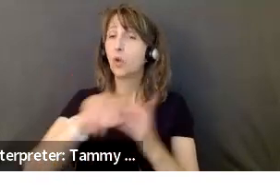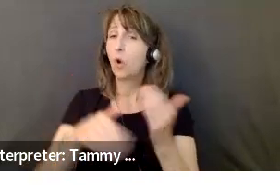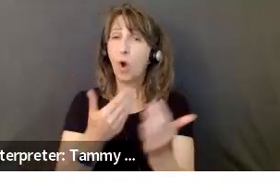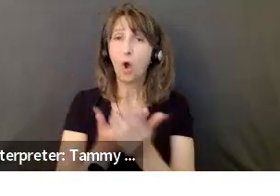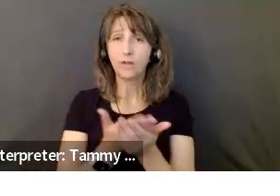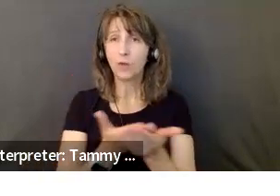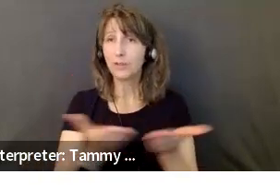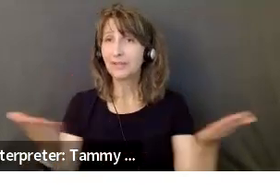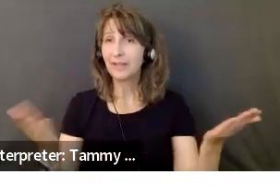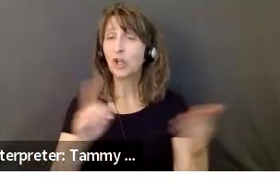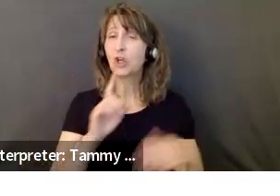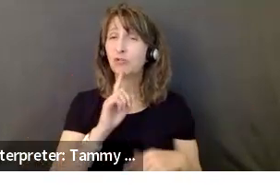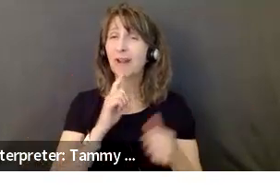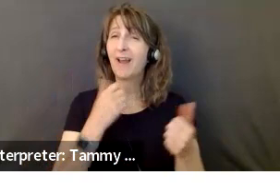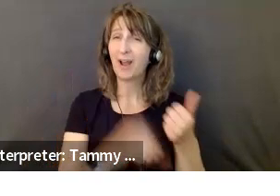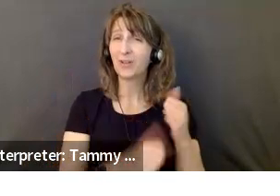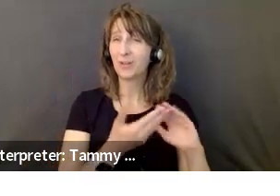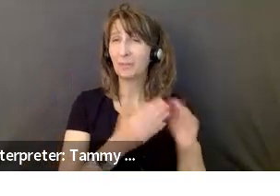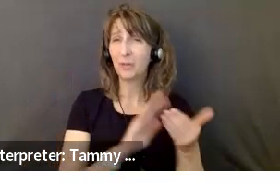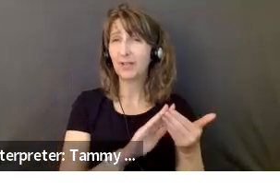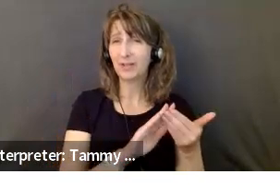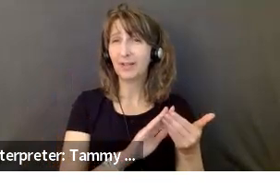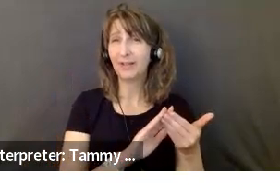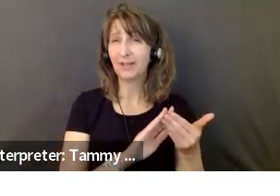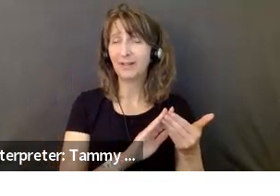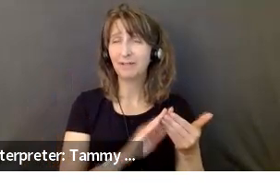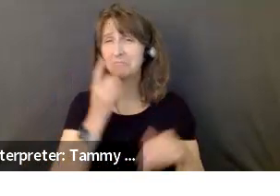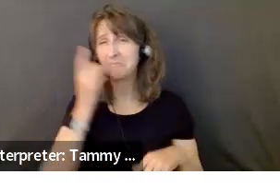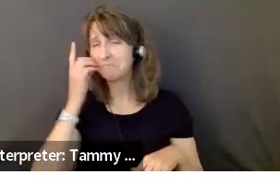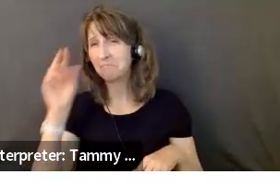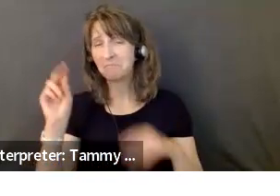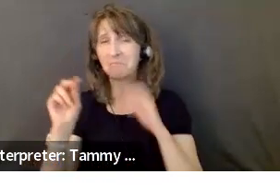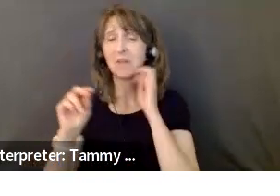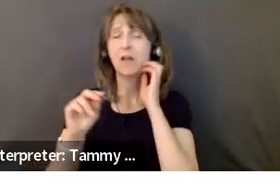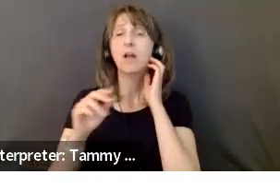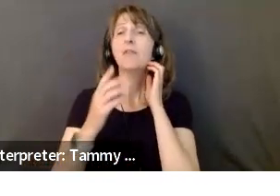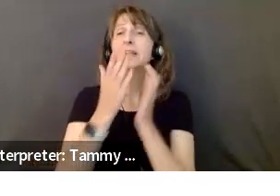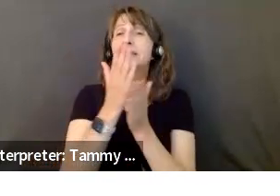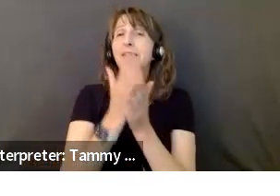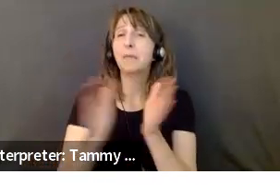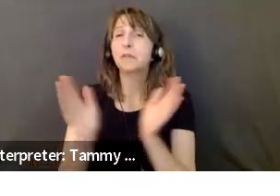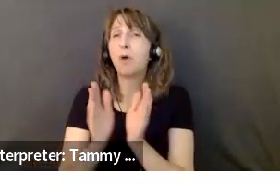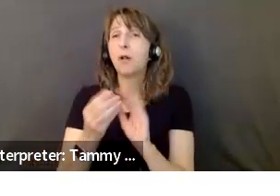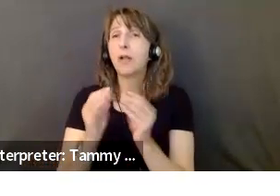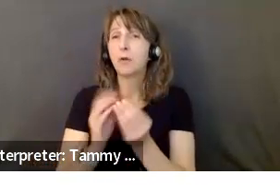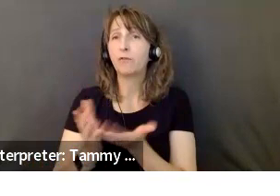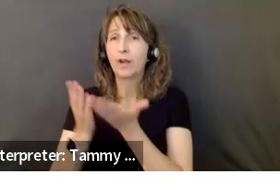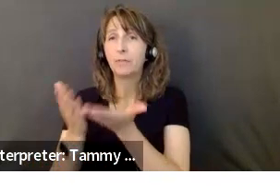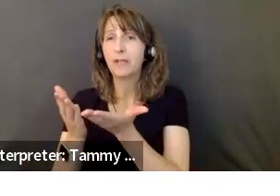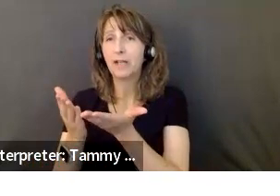Right. And then we had, a small number of recommendations. So we have 4 recommendations we'll cover that were related.